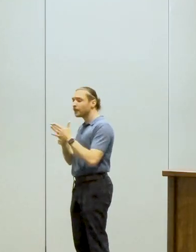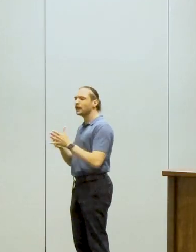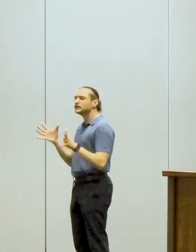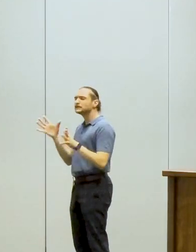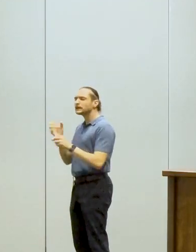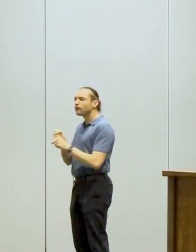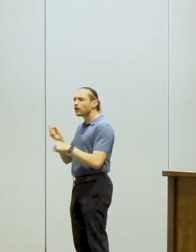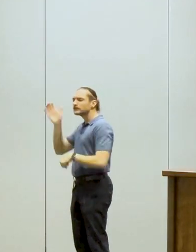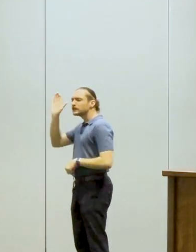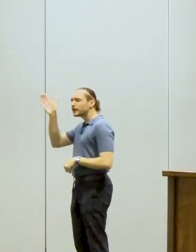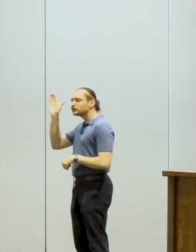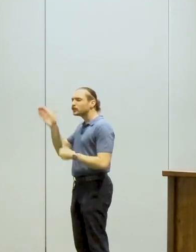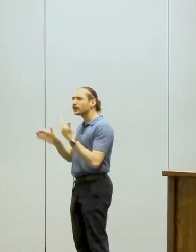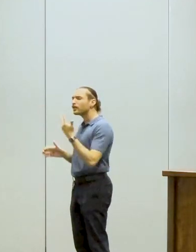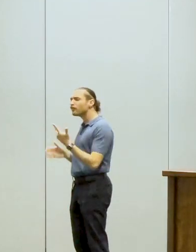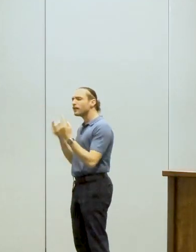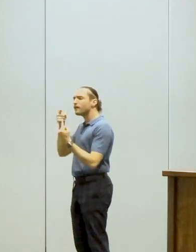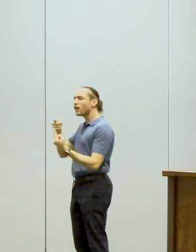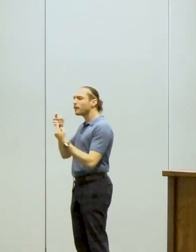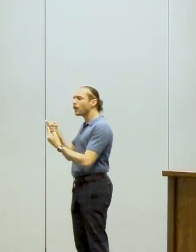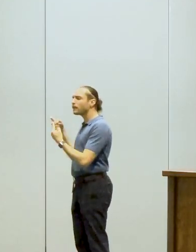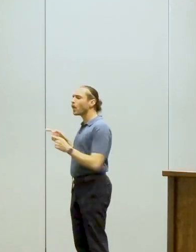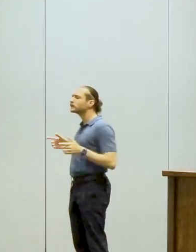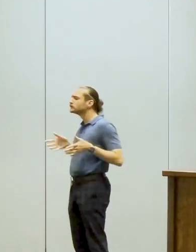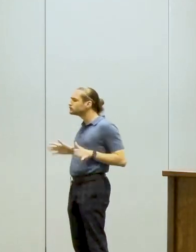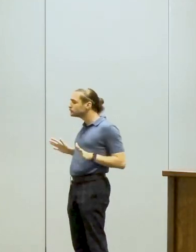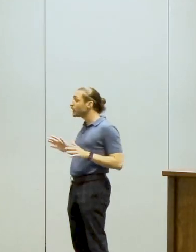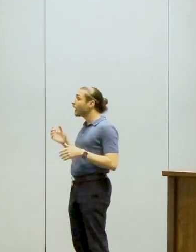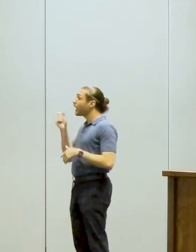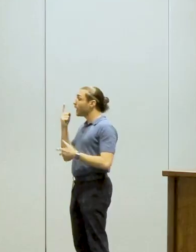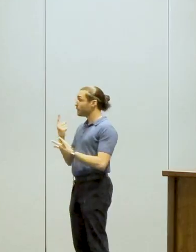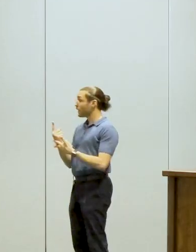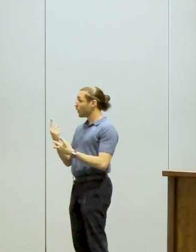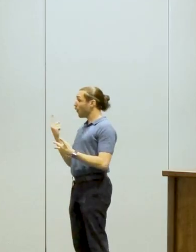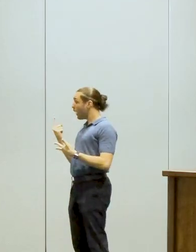in three main points, and explain one using an example. So